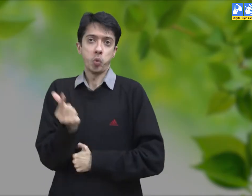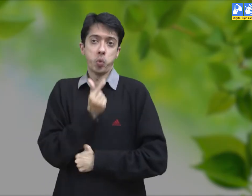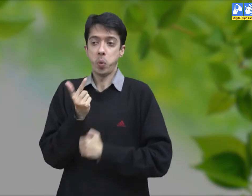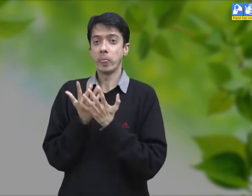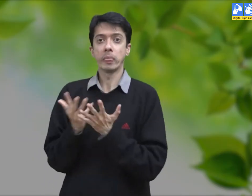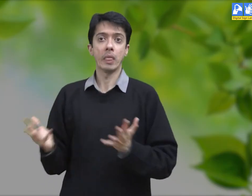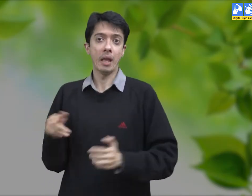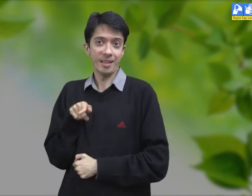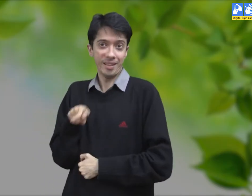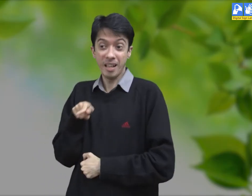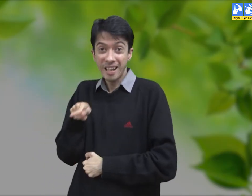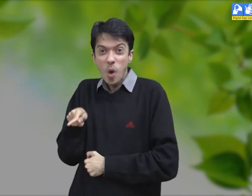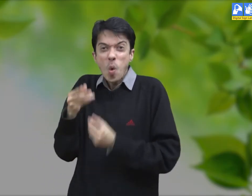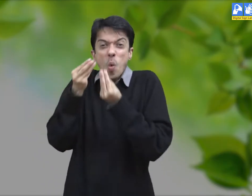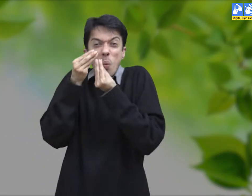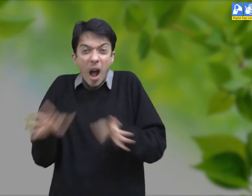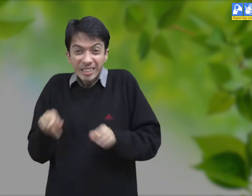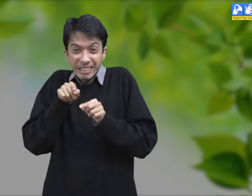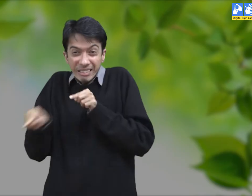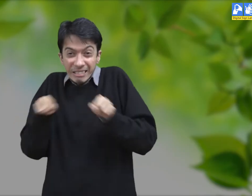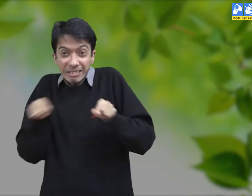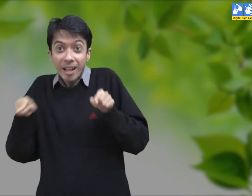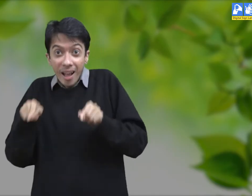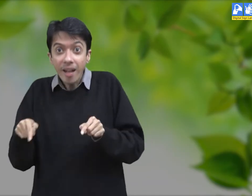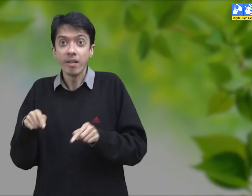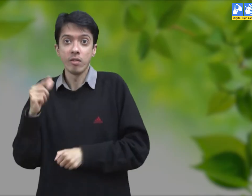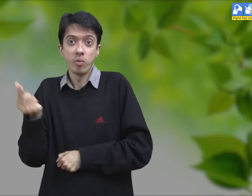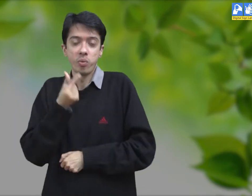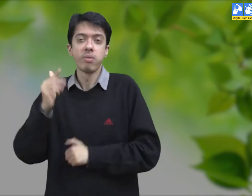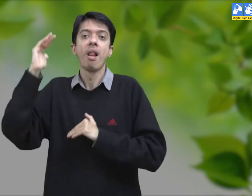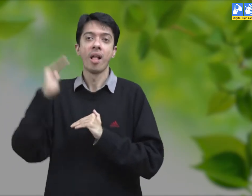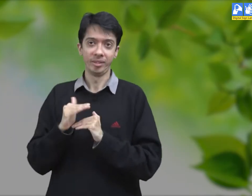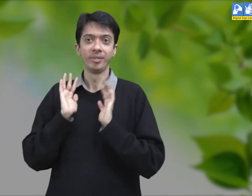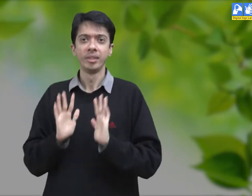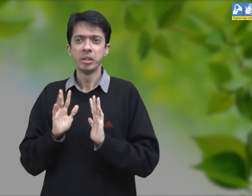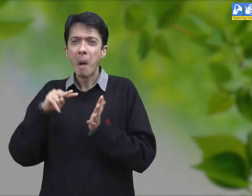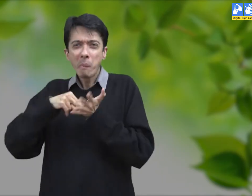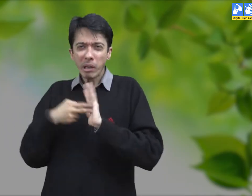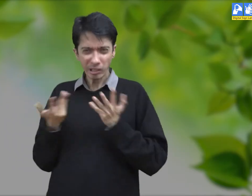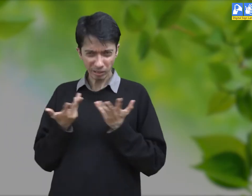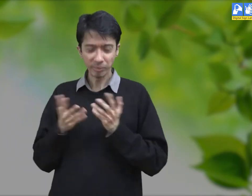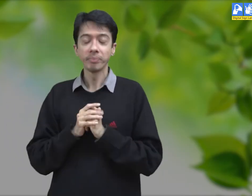Reducing means choosing to use things with care to reduce the amount of waste generated.